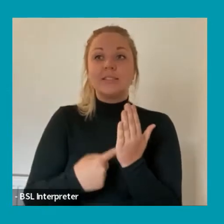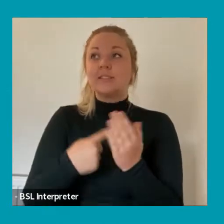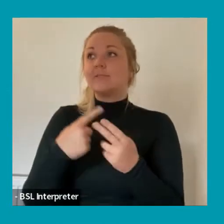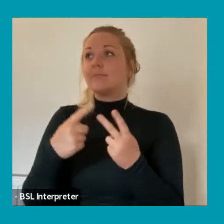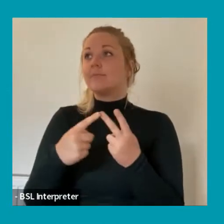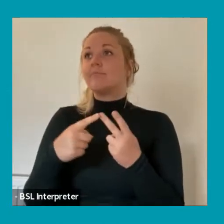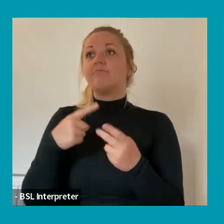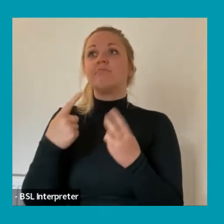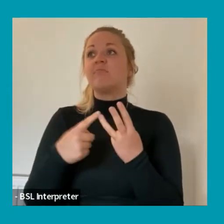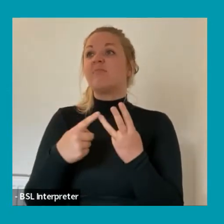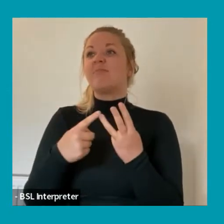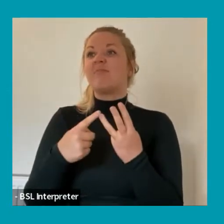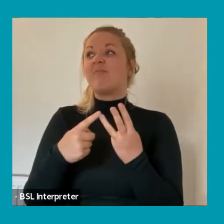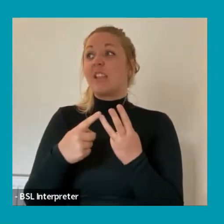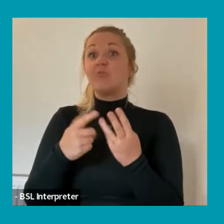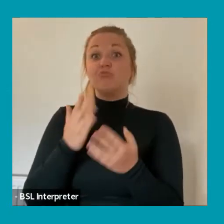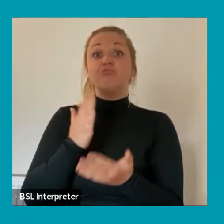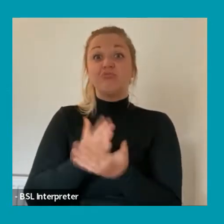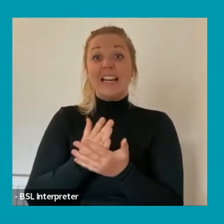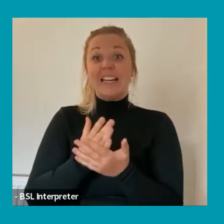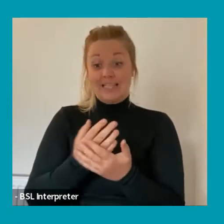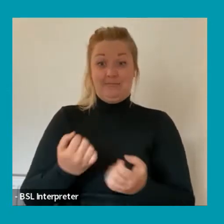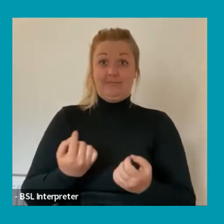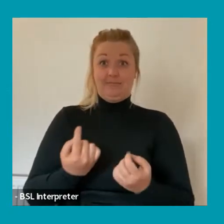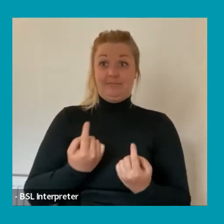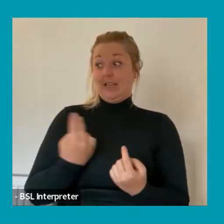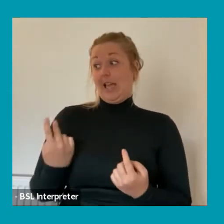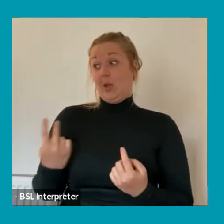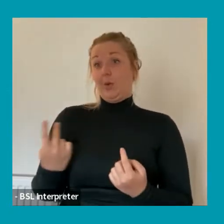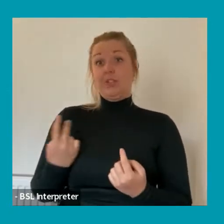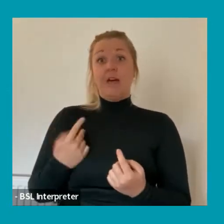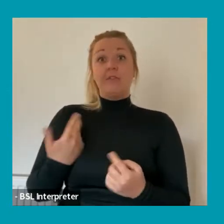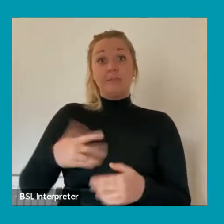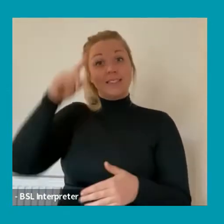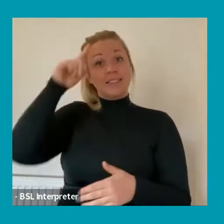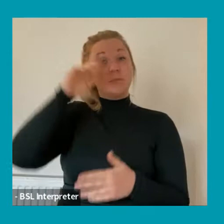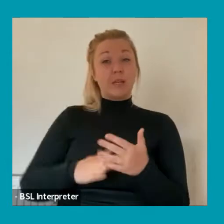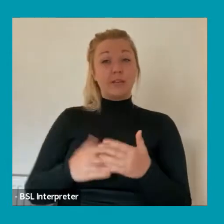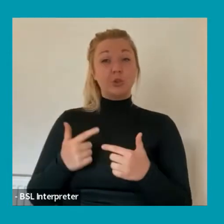benefit of having that lived experience within the design process.